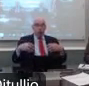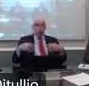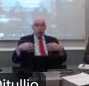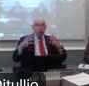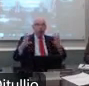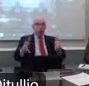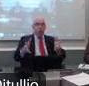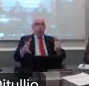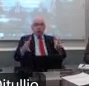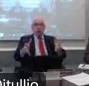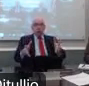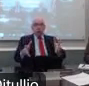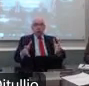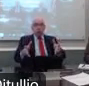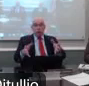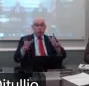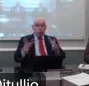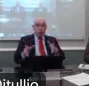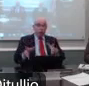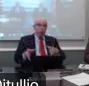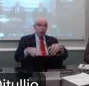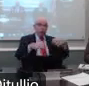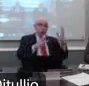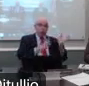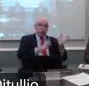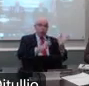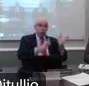We, we can't compliance too expensive. We propose productive.